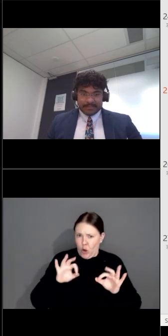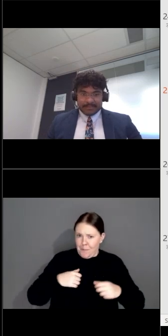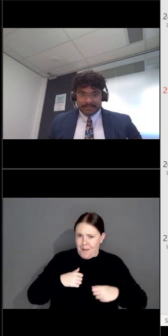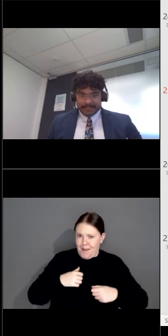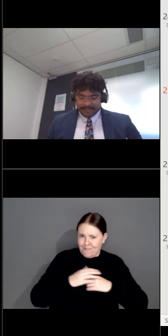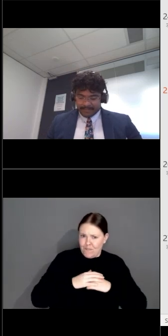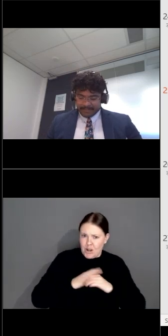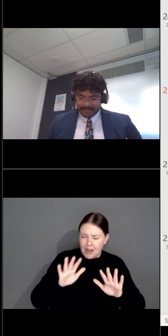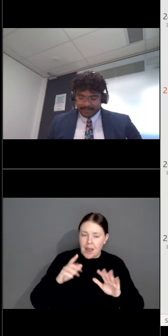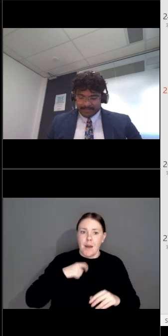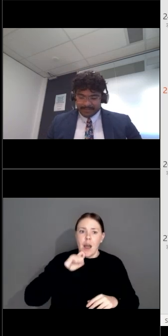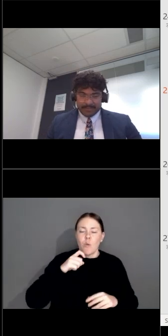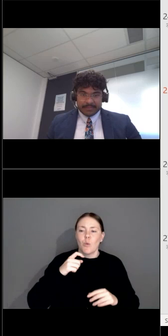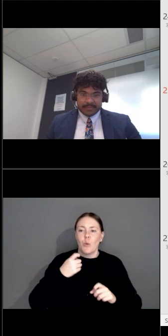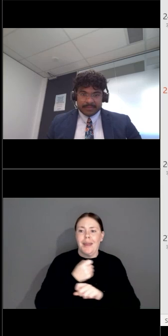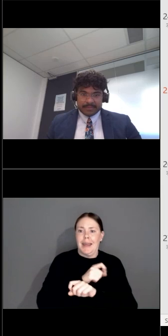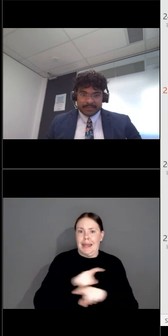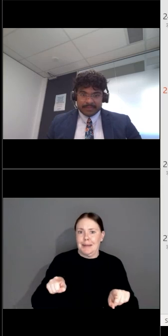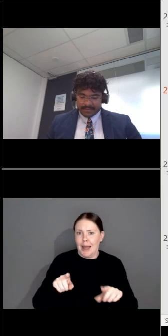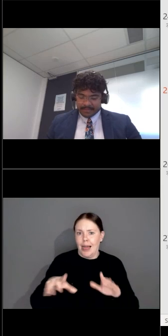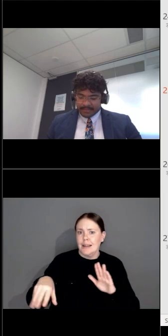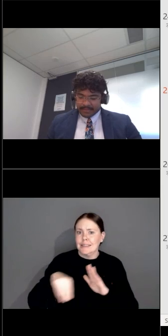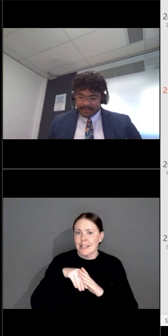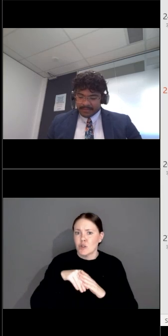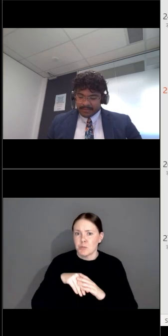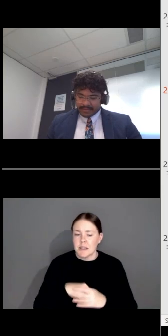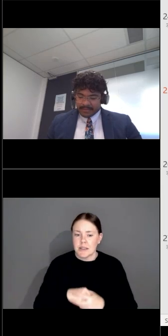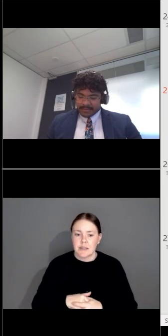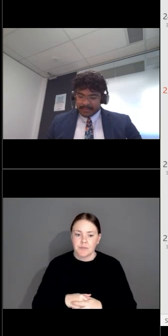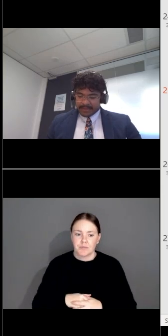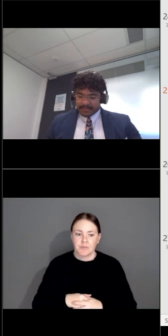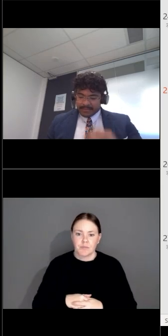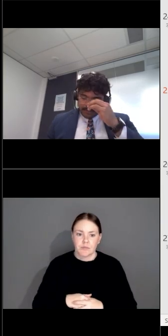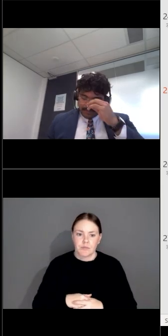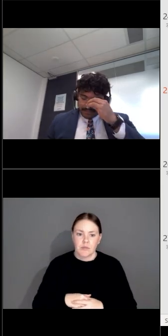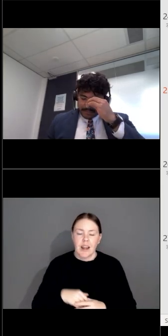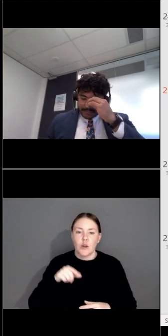that I'll send via email so and they're also all available on the contact us section of our website